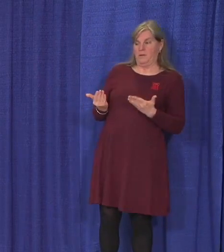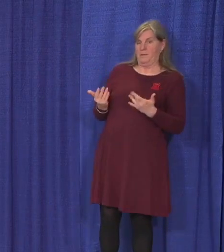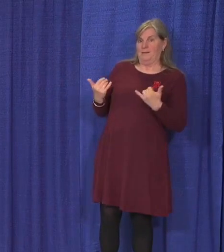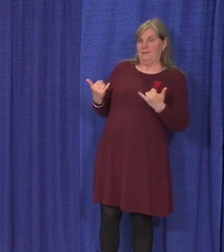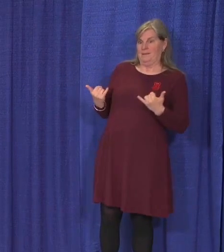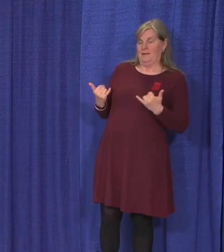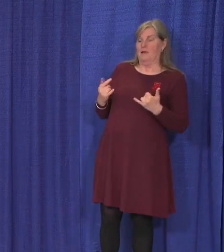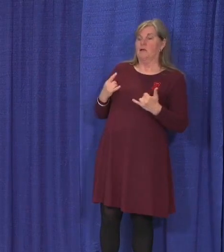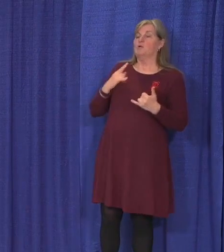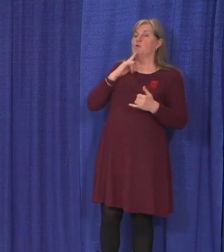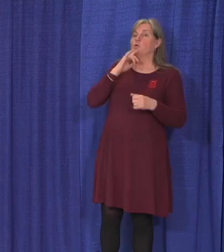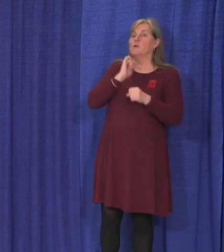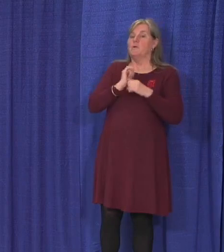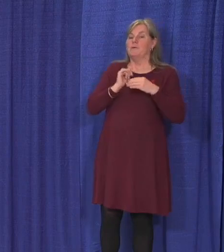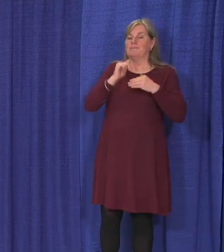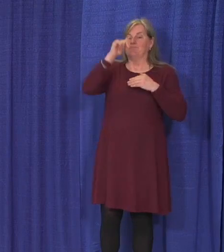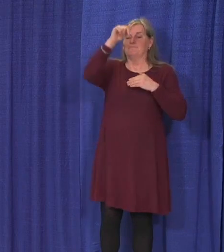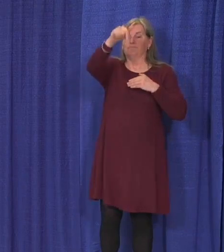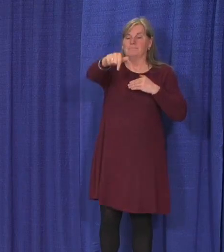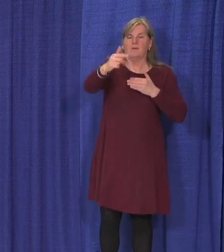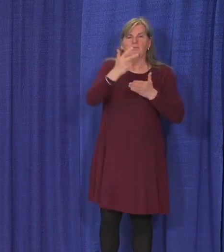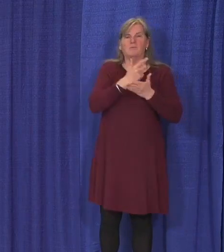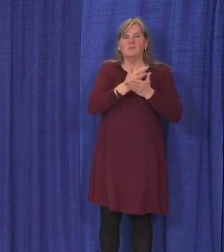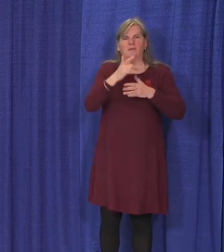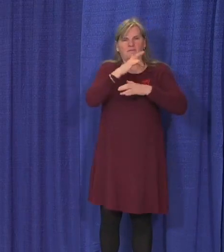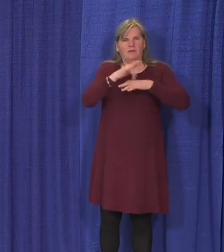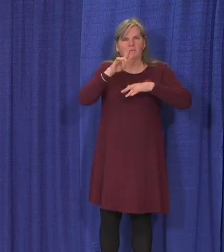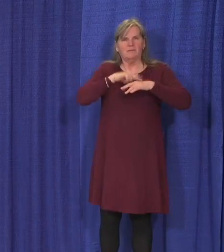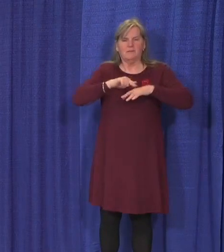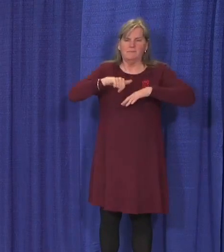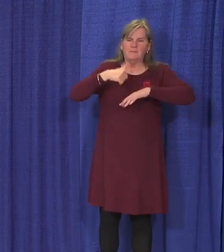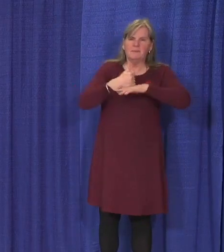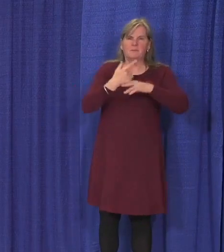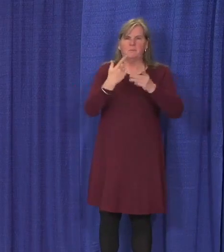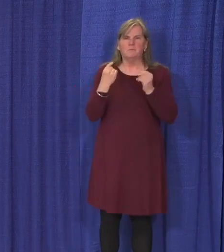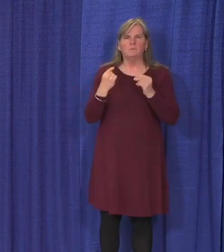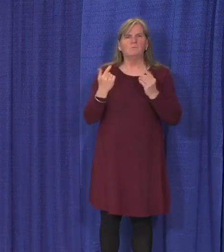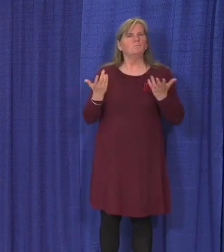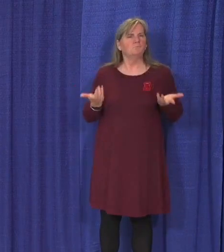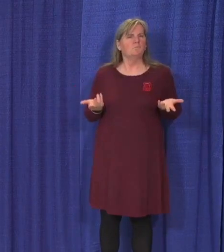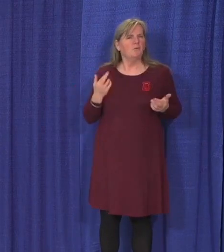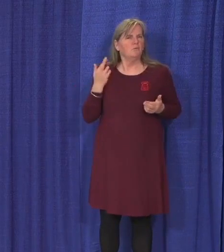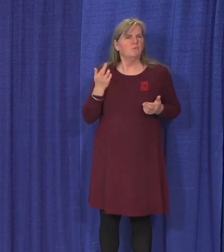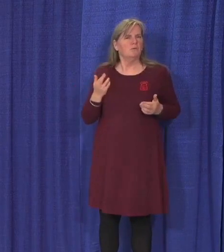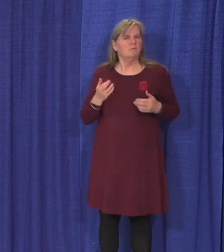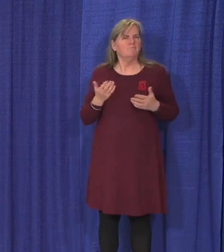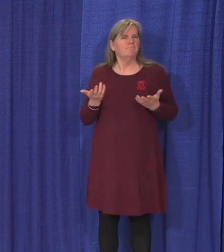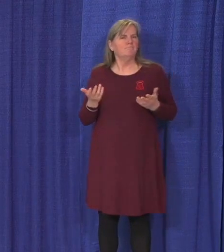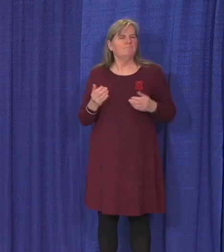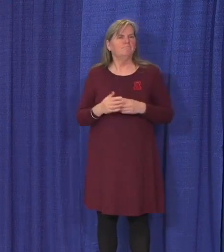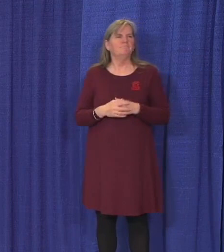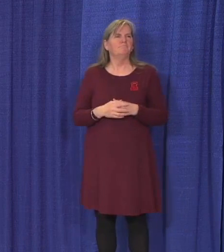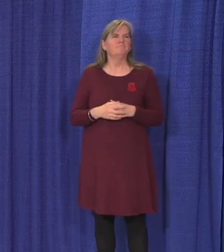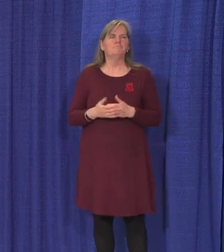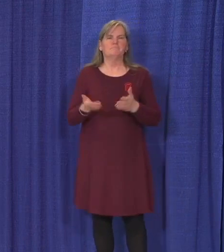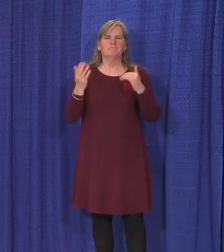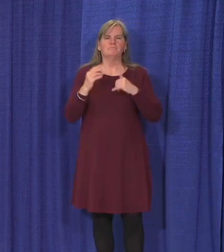possible. It's a credit to the schools to get us to where we need to be.